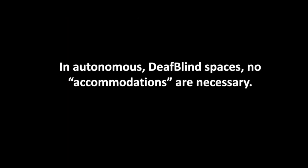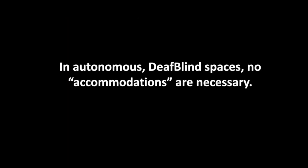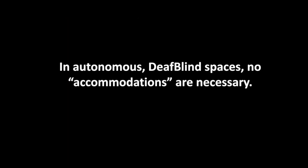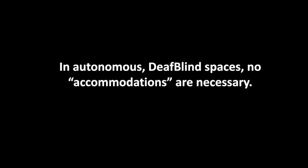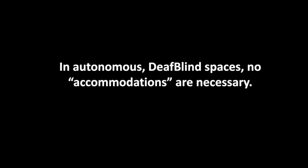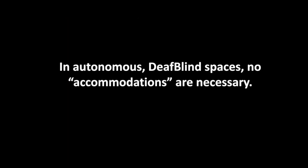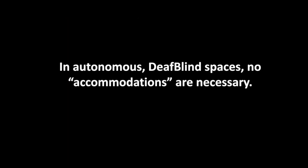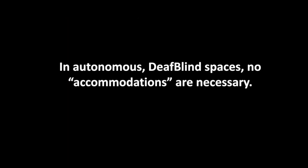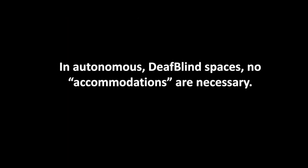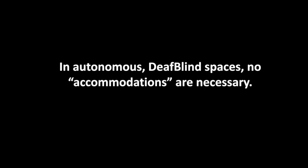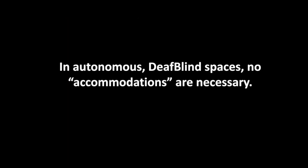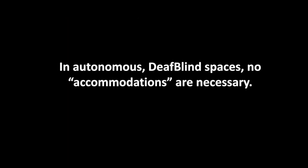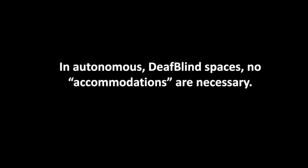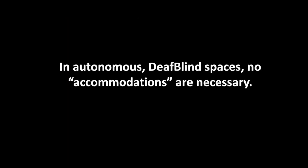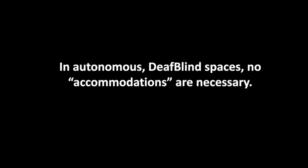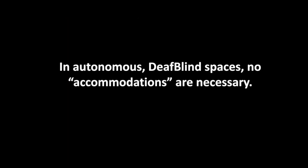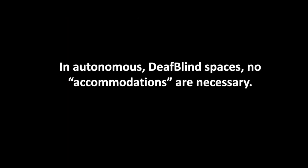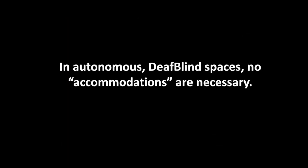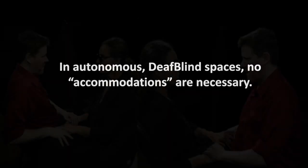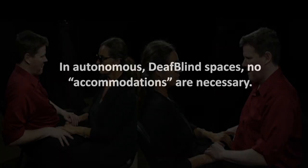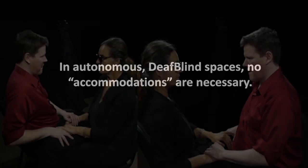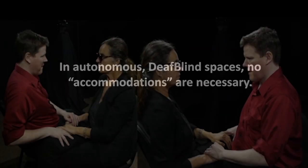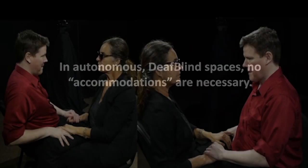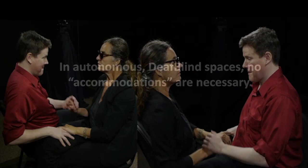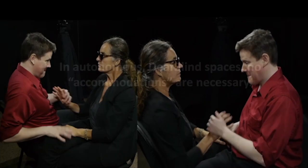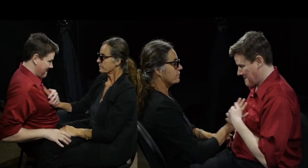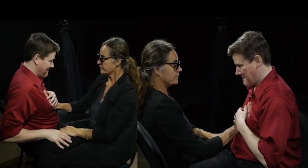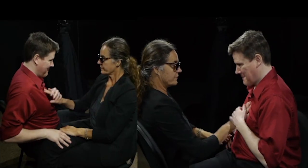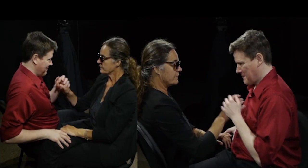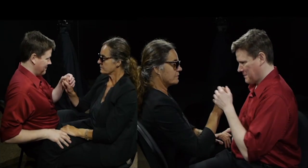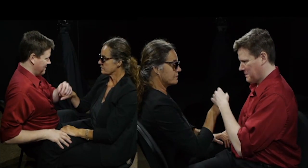[Narrator] In autonomous DeafBlind spaces, no accommodations are necessary.